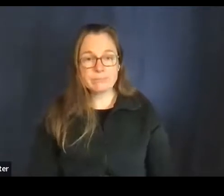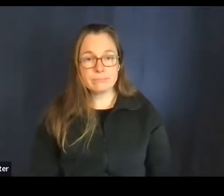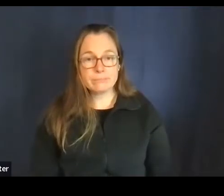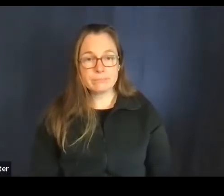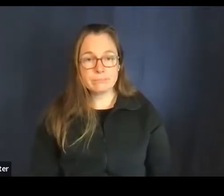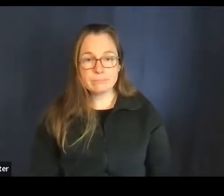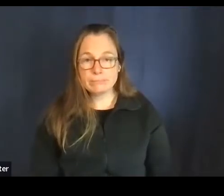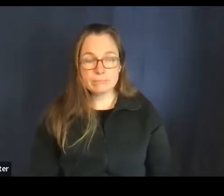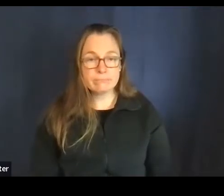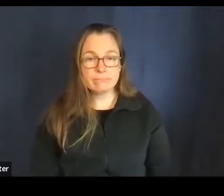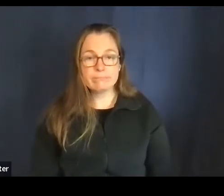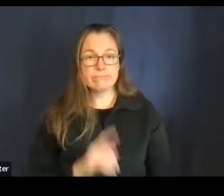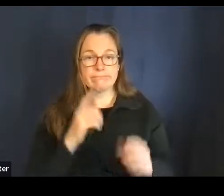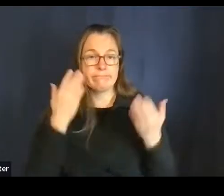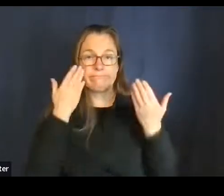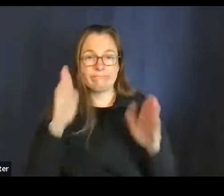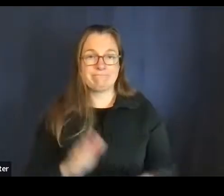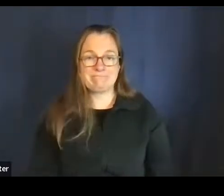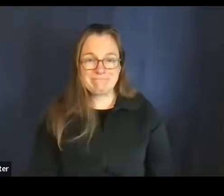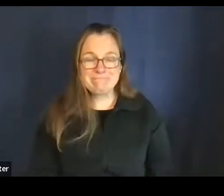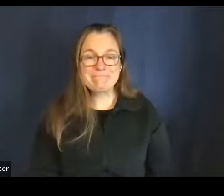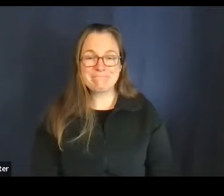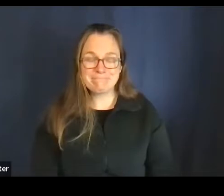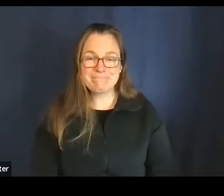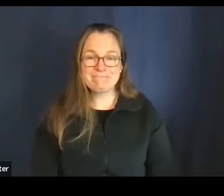The right answer is I don't know.